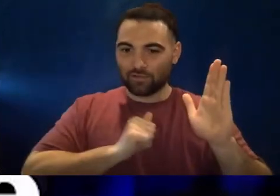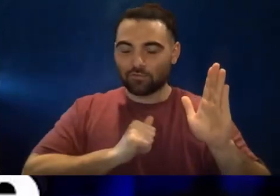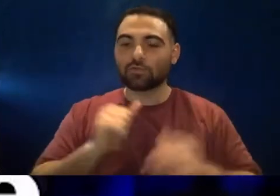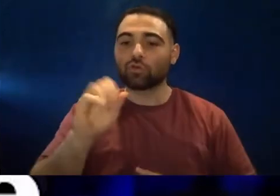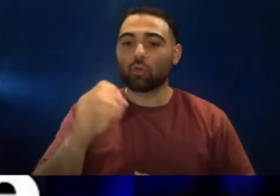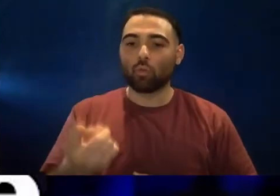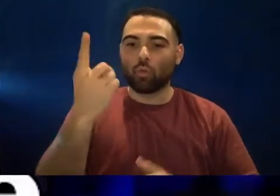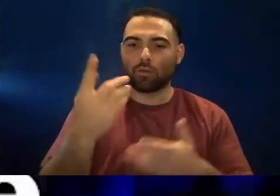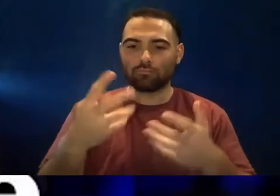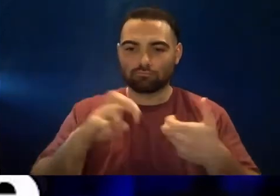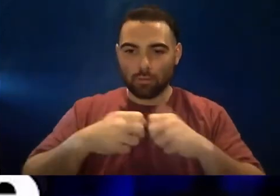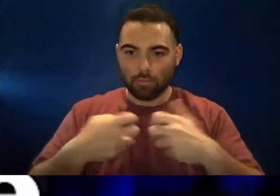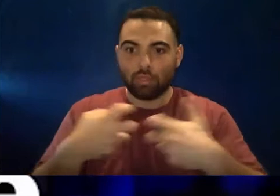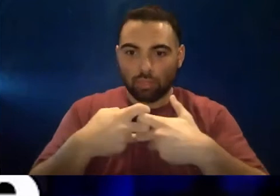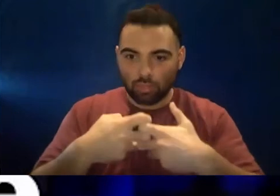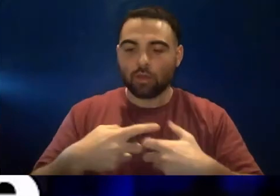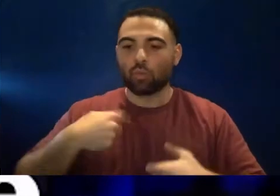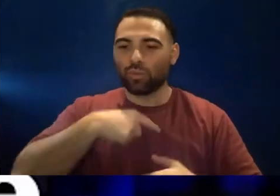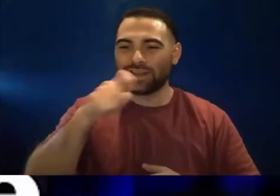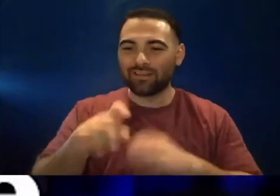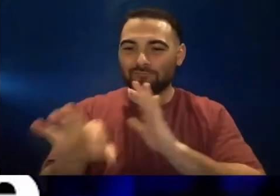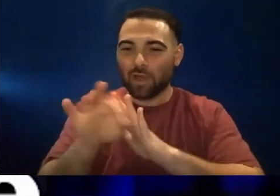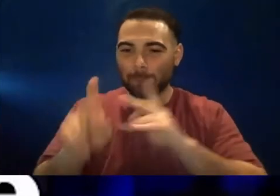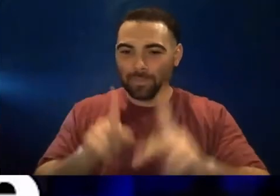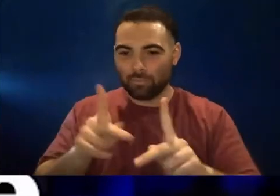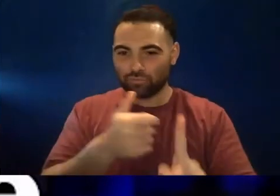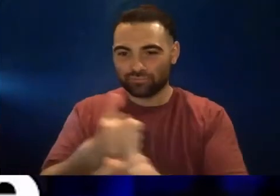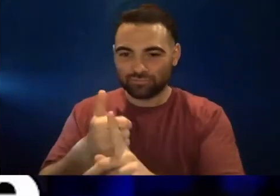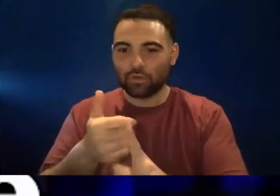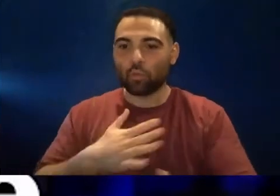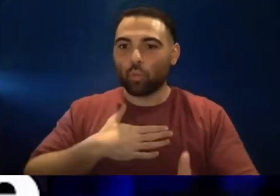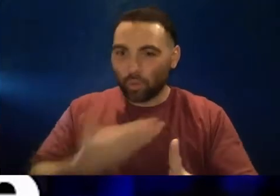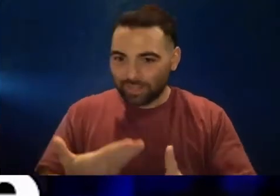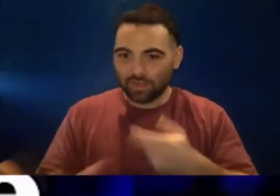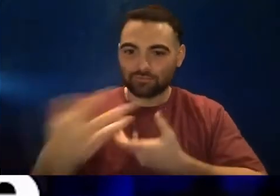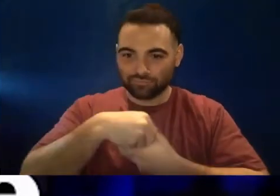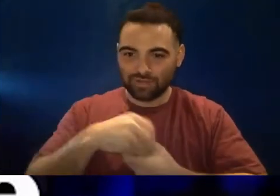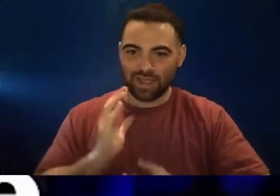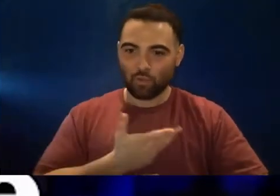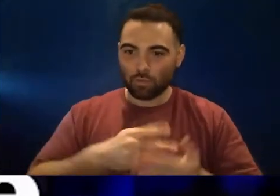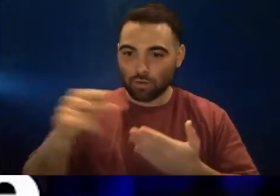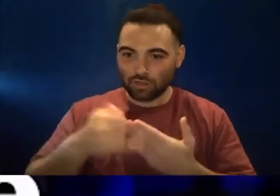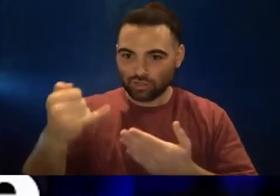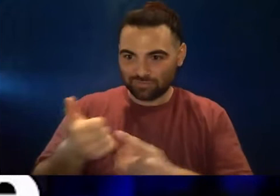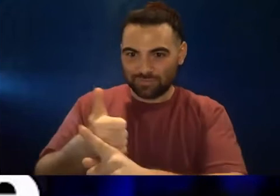was to find people that were willing to participate and represent